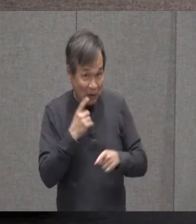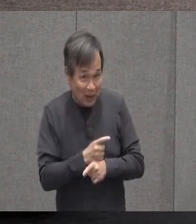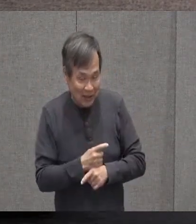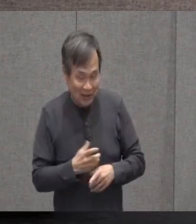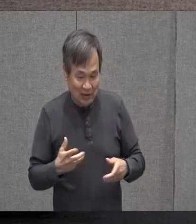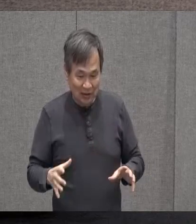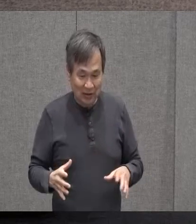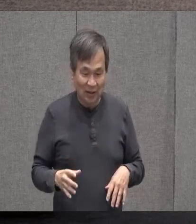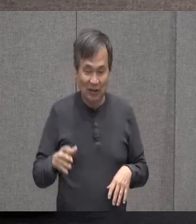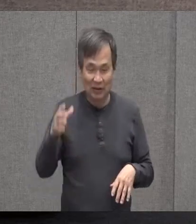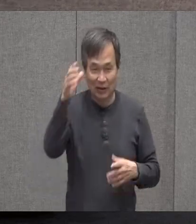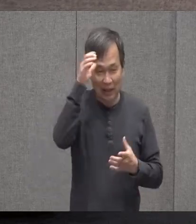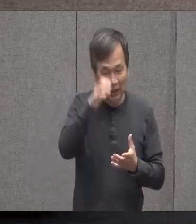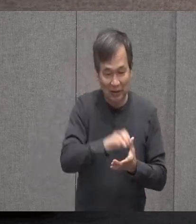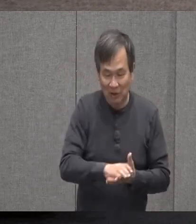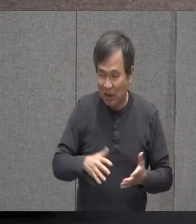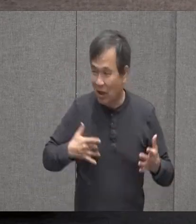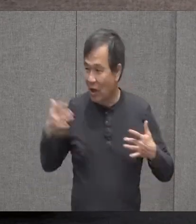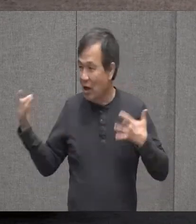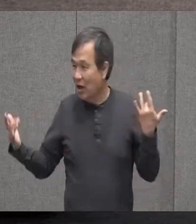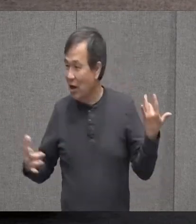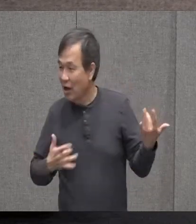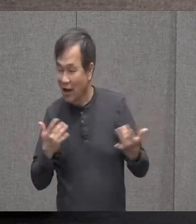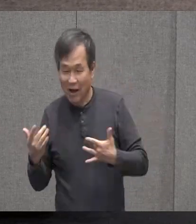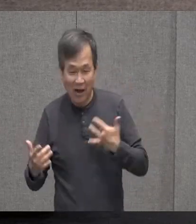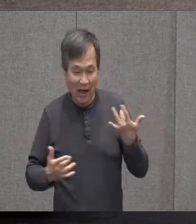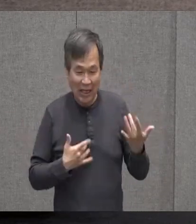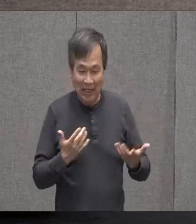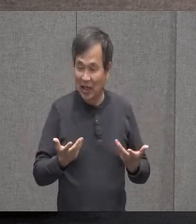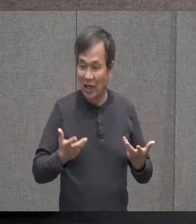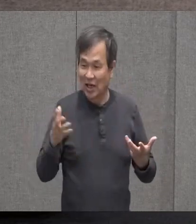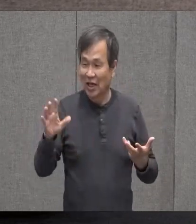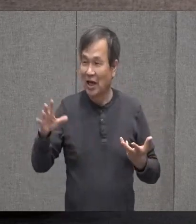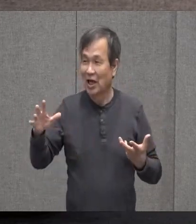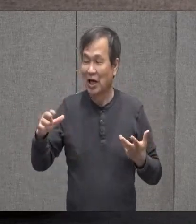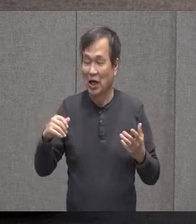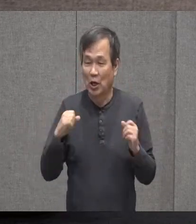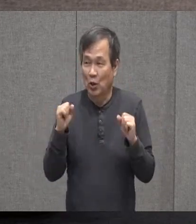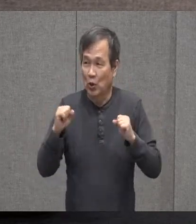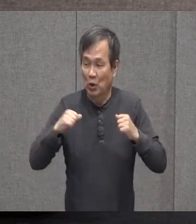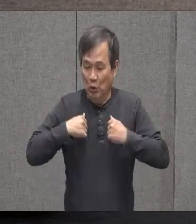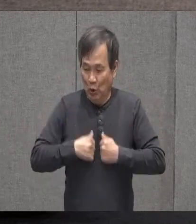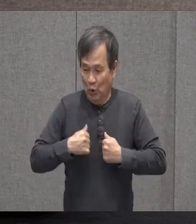Mr. Haktak was so excited, he jumped up and down. "Let's put my winter coat inside the pot.